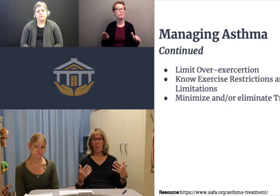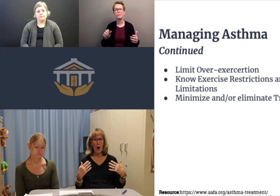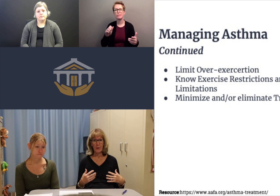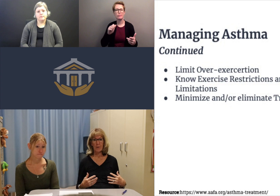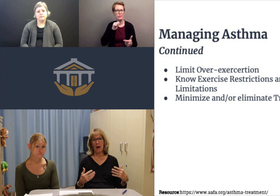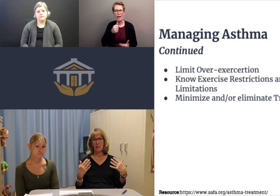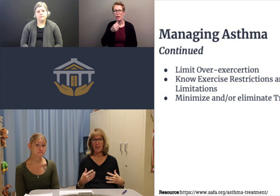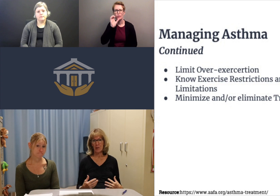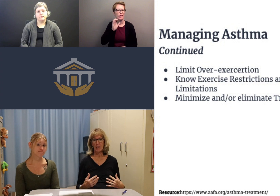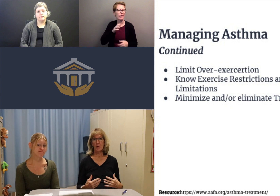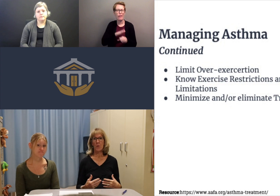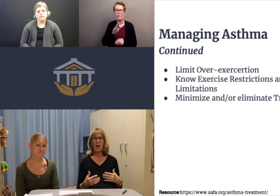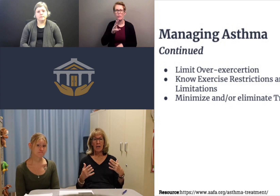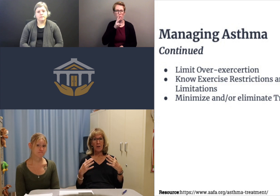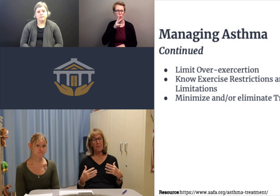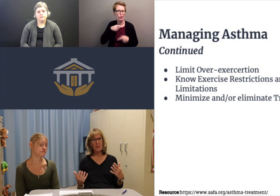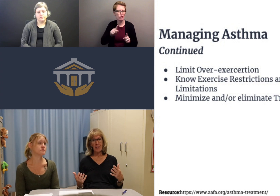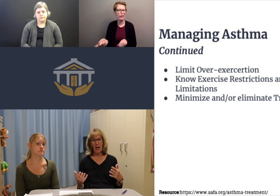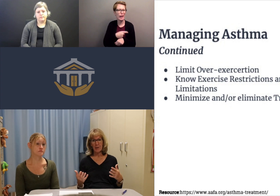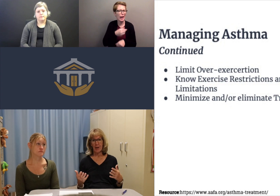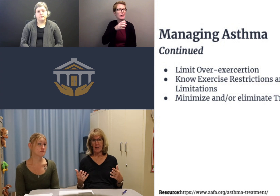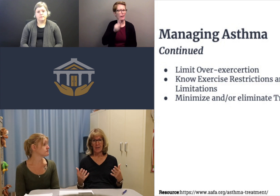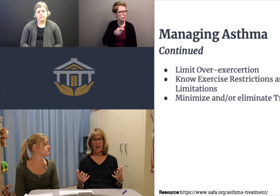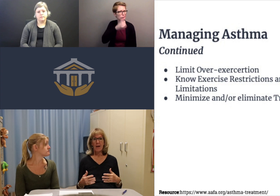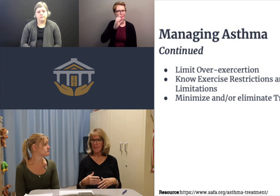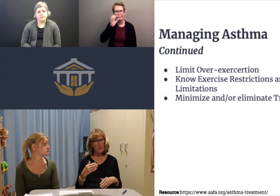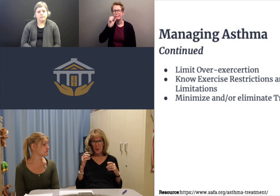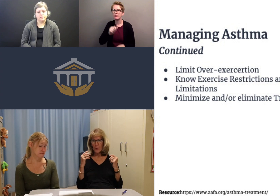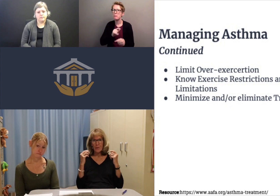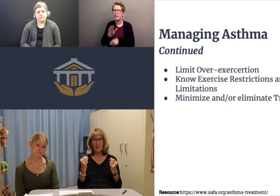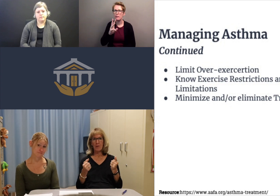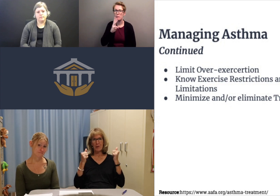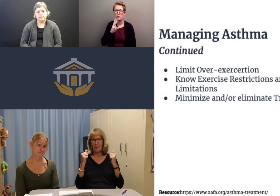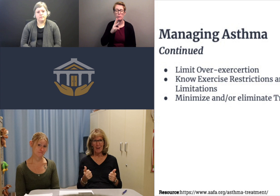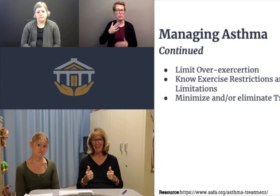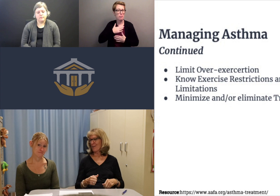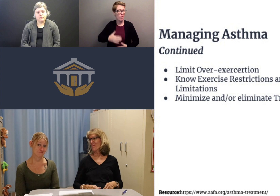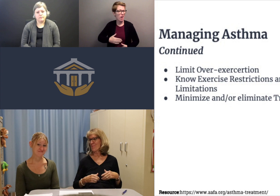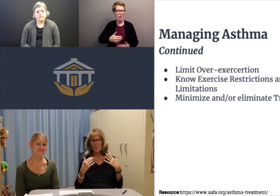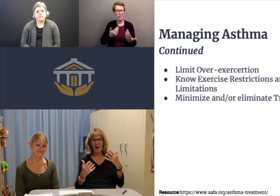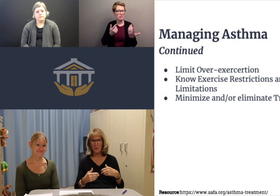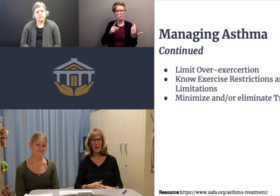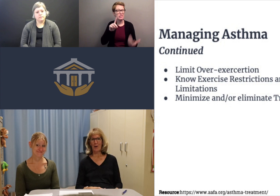water or hydration. So, if you're dehydrated, your triggers are going to move on quicker